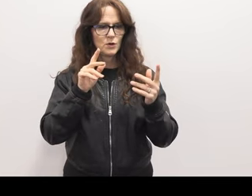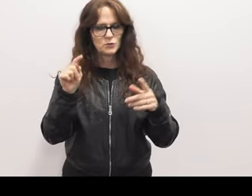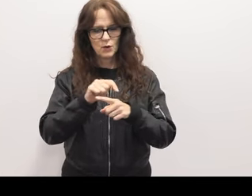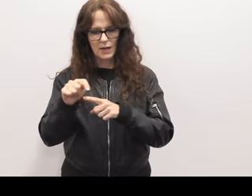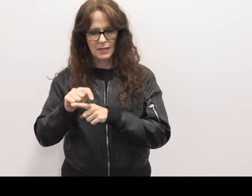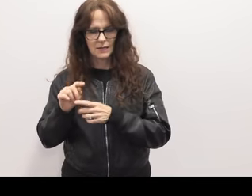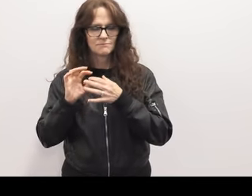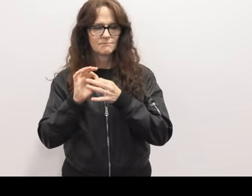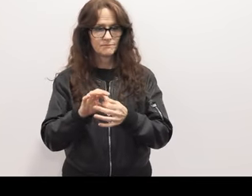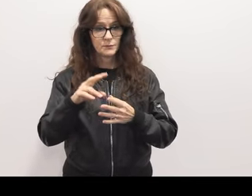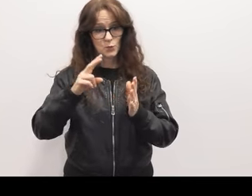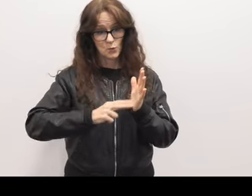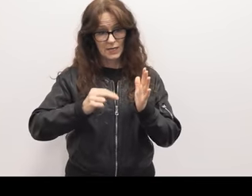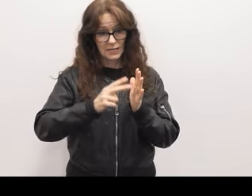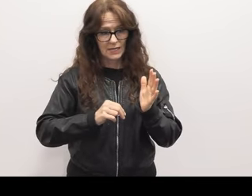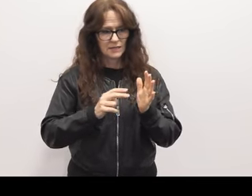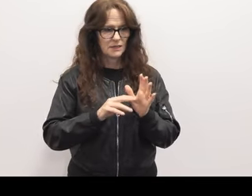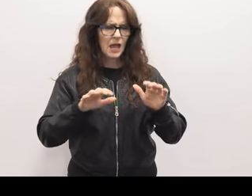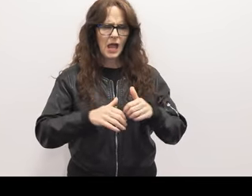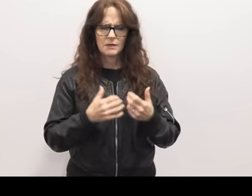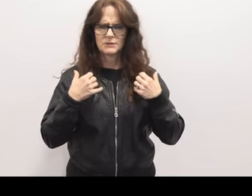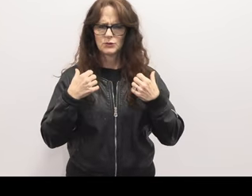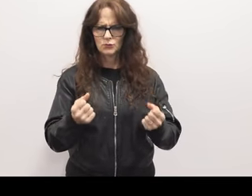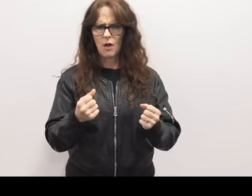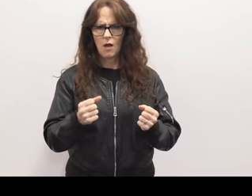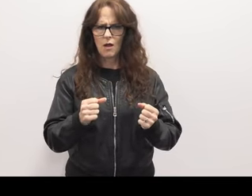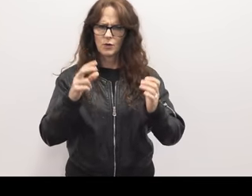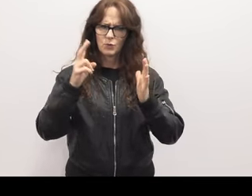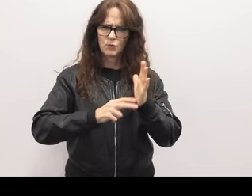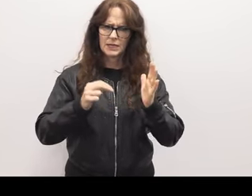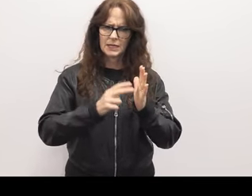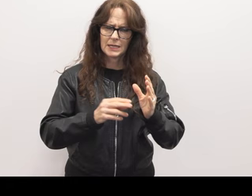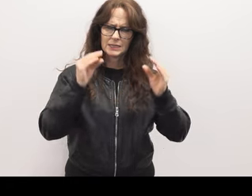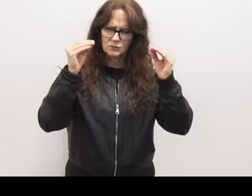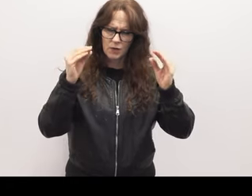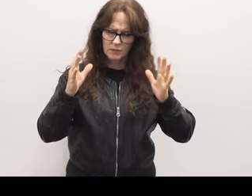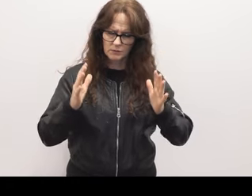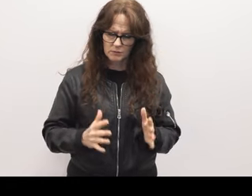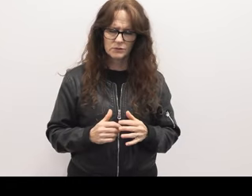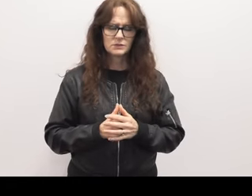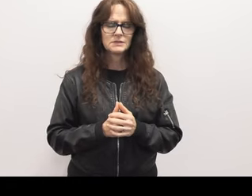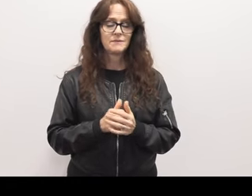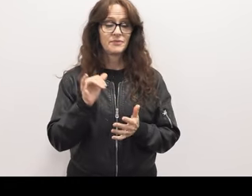and how to be strong reading instructors. So that is an initiative that we are deeply engaged in.